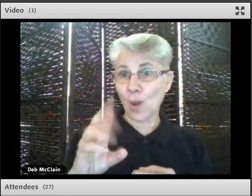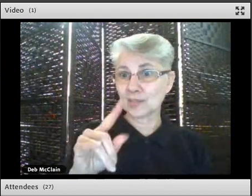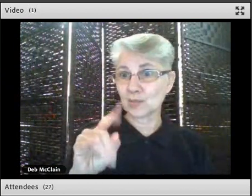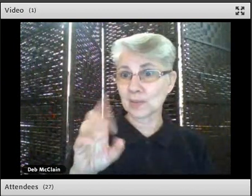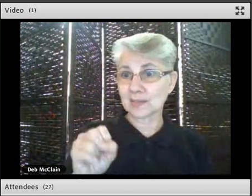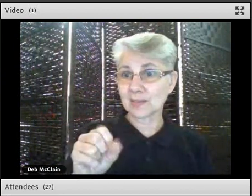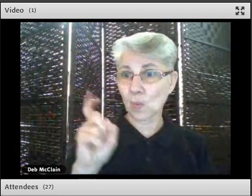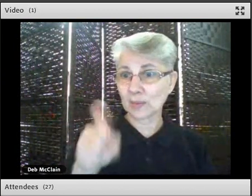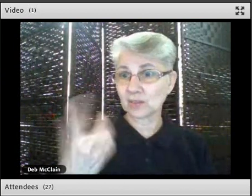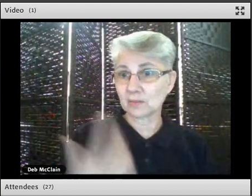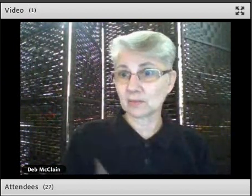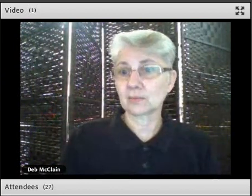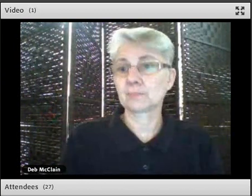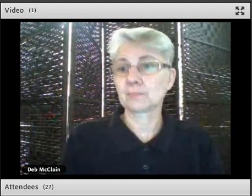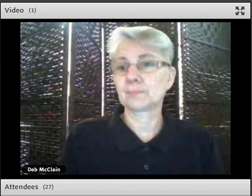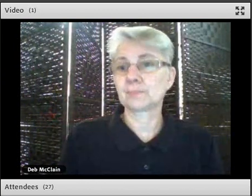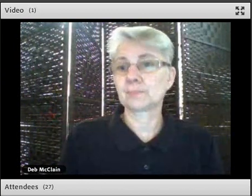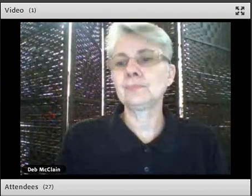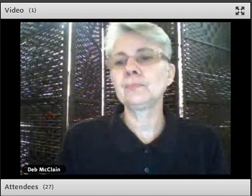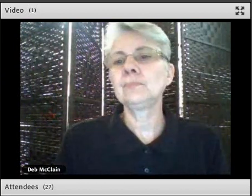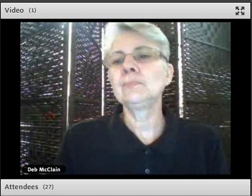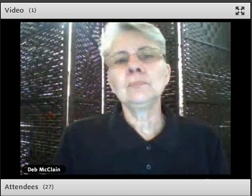Okay, I will move along, then, with this.